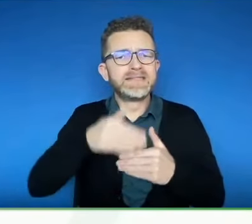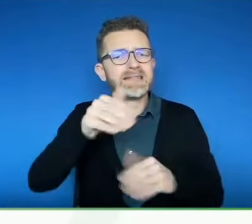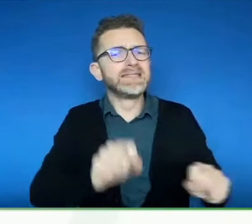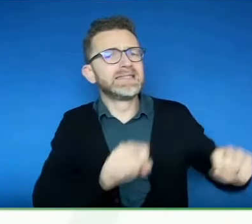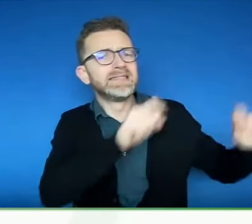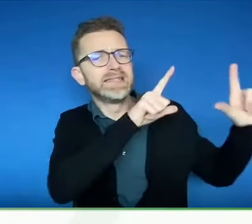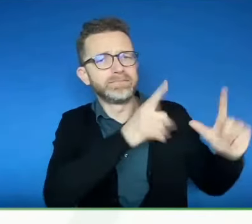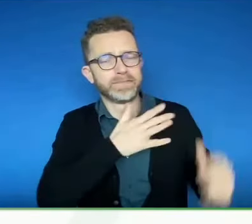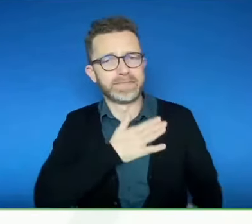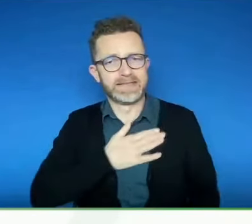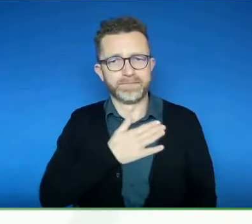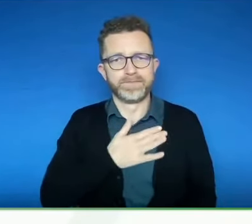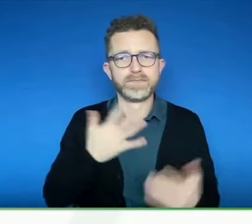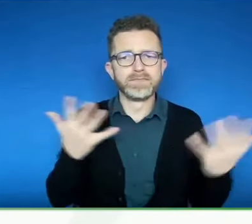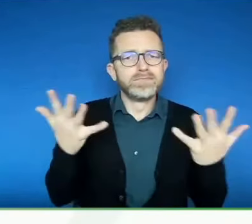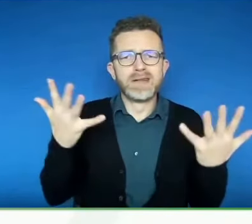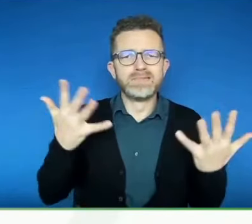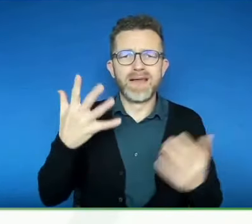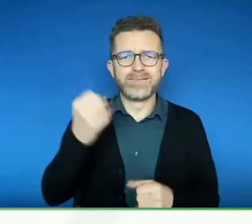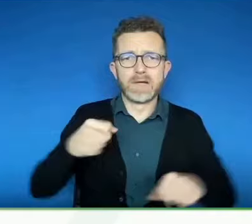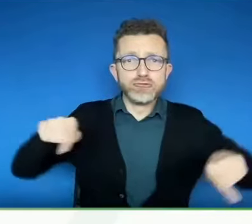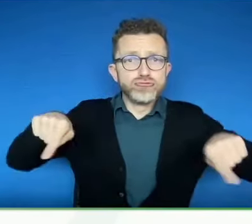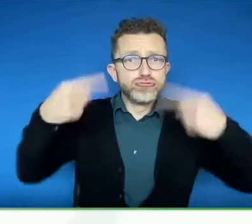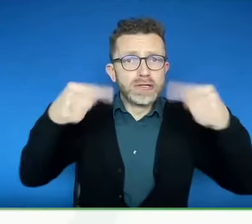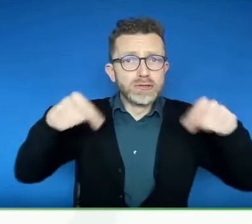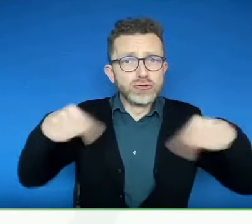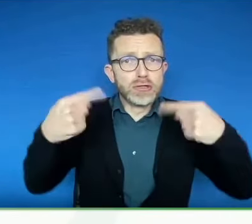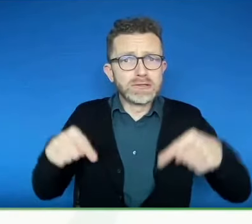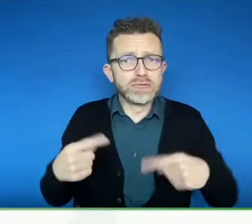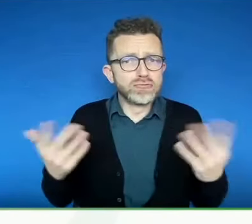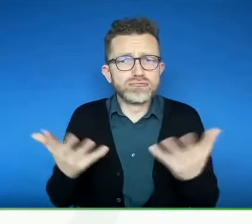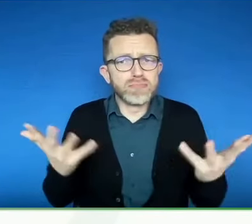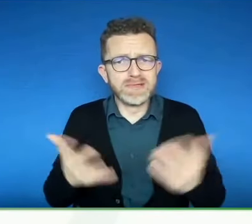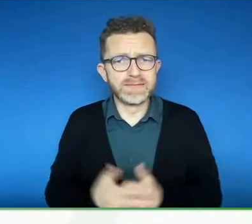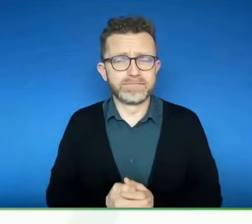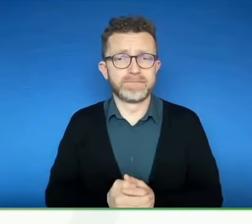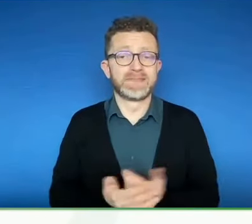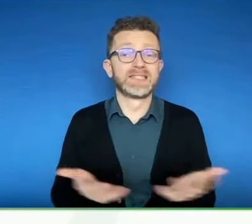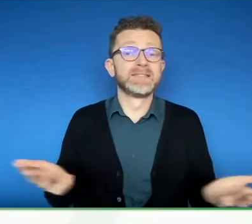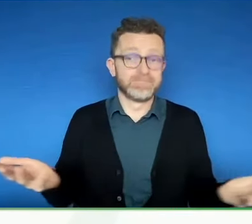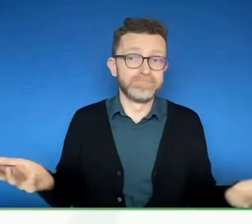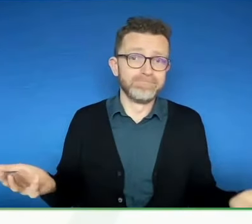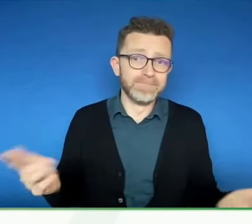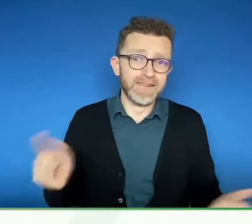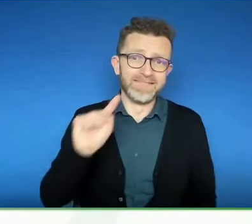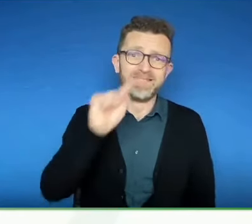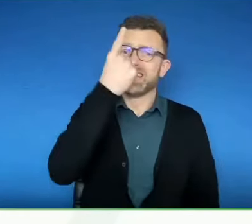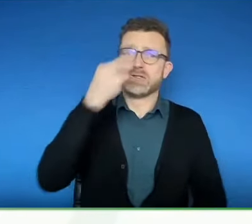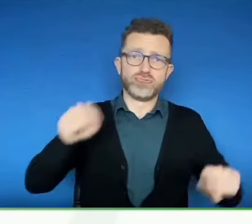from private investors as from the government, so we have published a